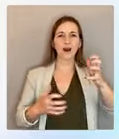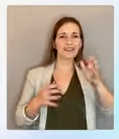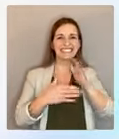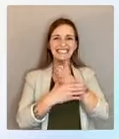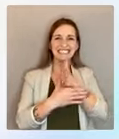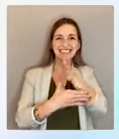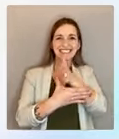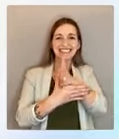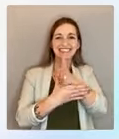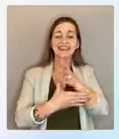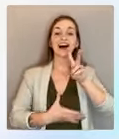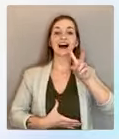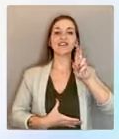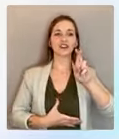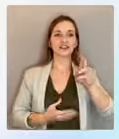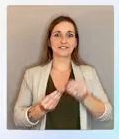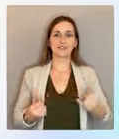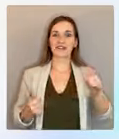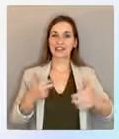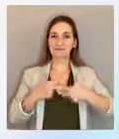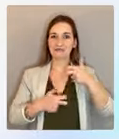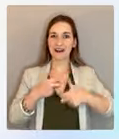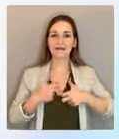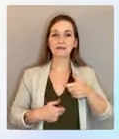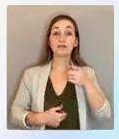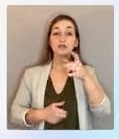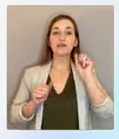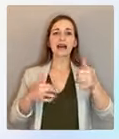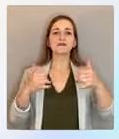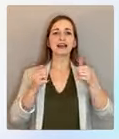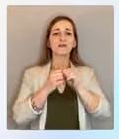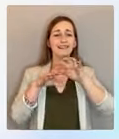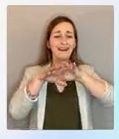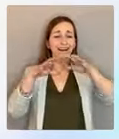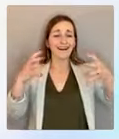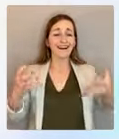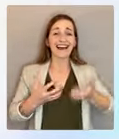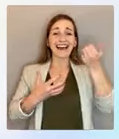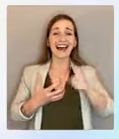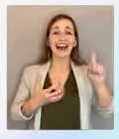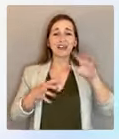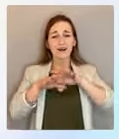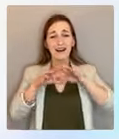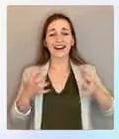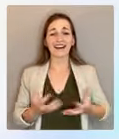And virtual reality solves that. I mean, you can play with anyone, anywhere in the world.